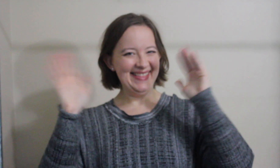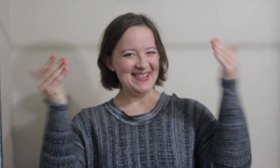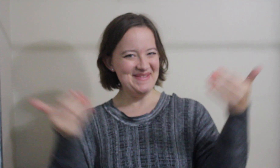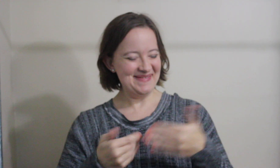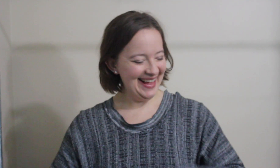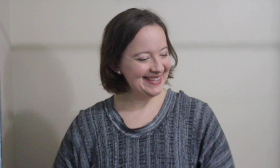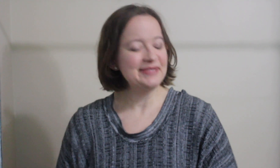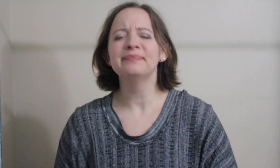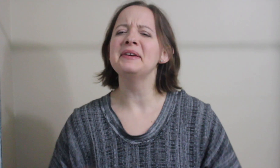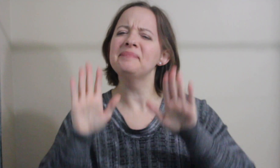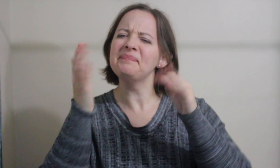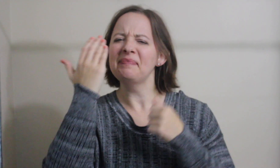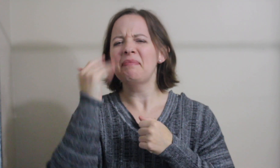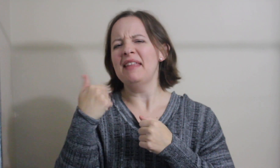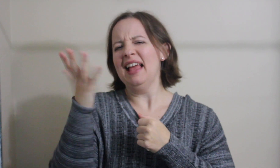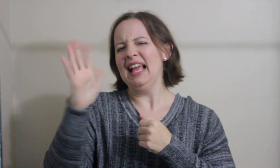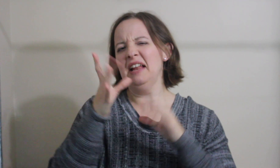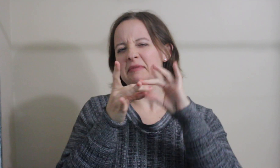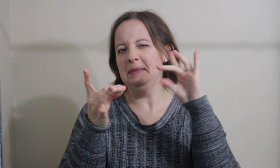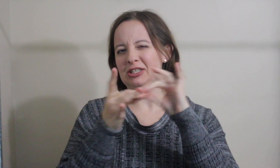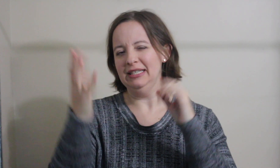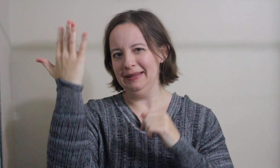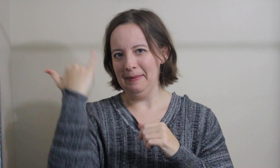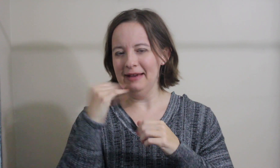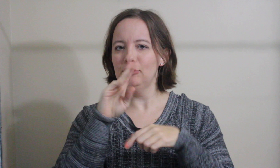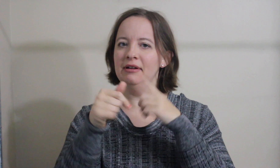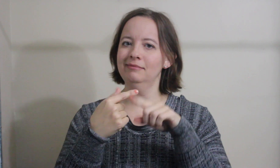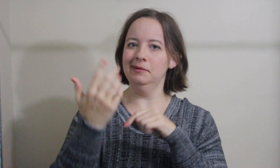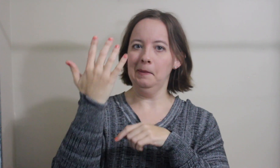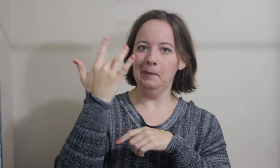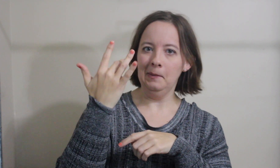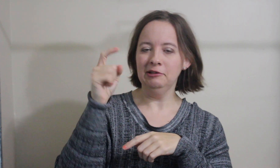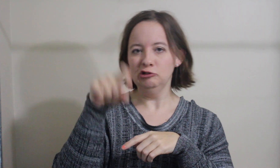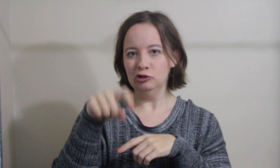Hello, welcome! So I know I kind of mentioned this in the past, reasons you should become a